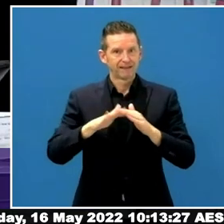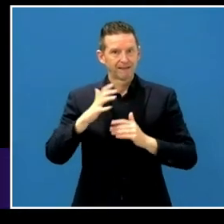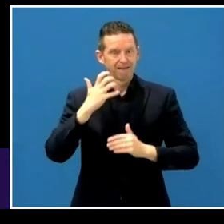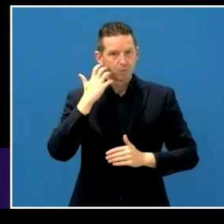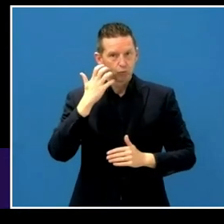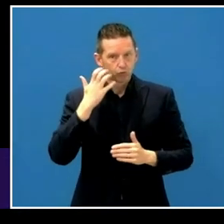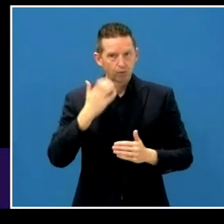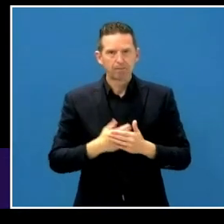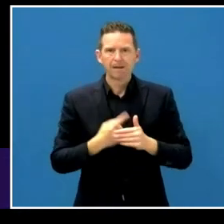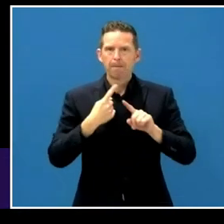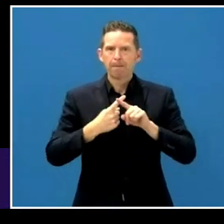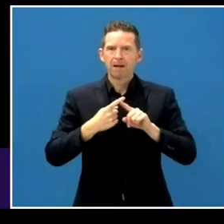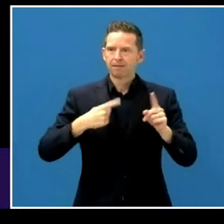Nations people following this Public hearing.